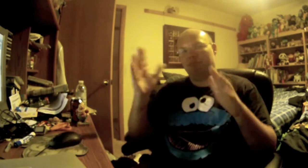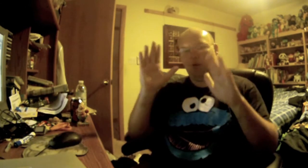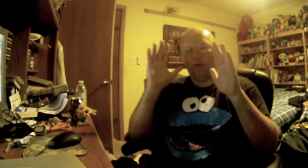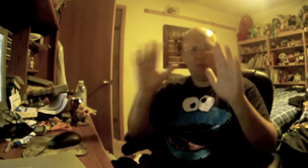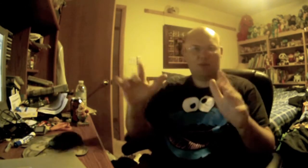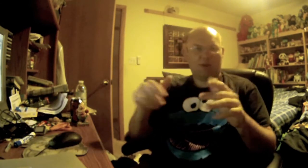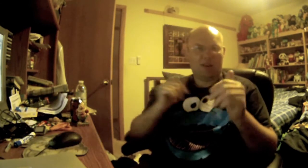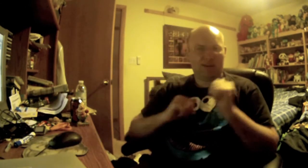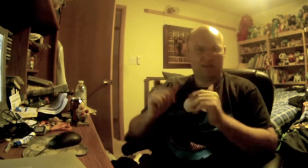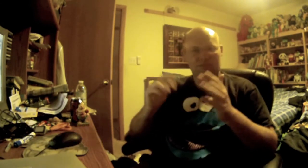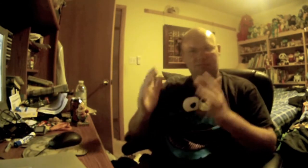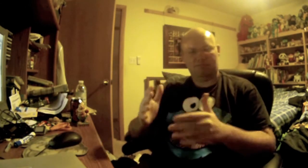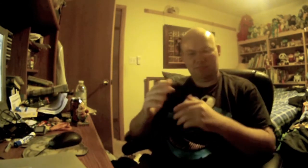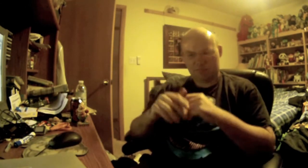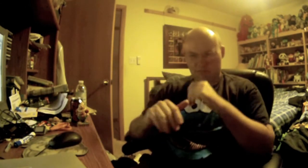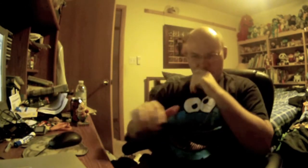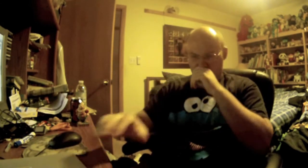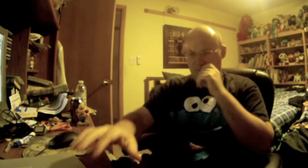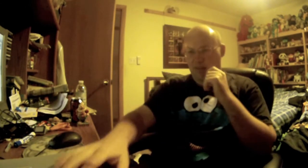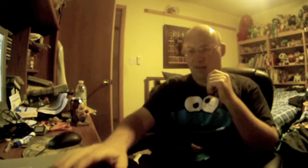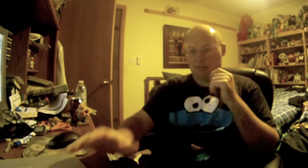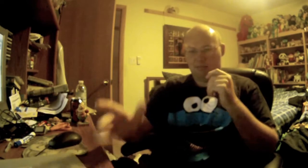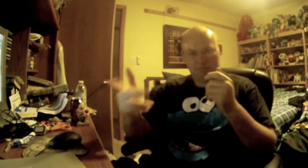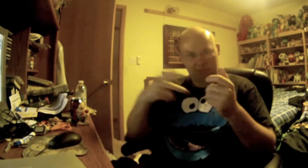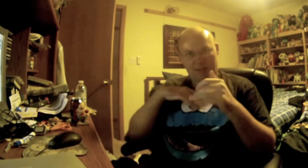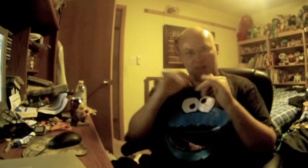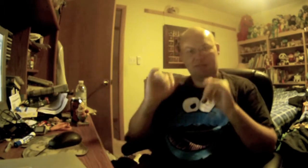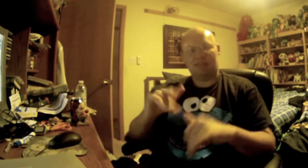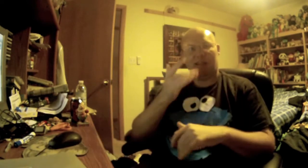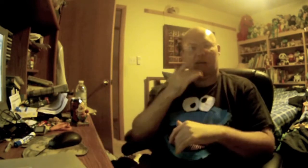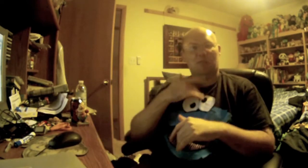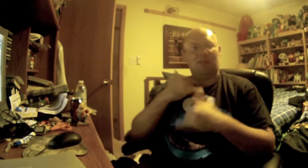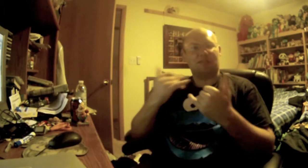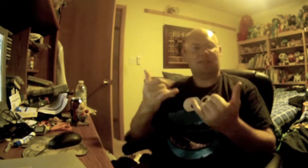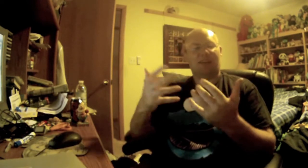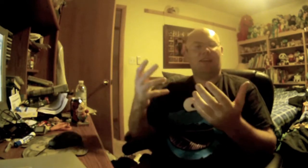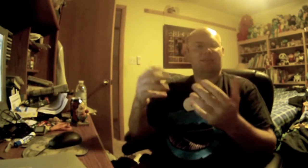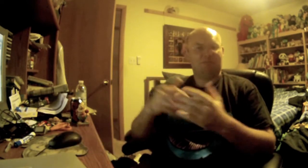They are one of many great actors out there in which they have the same birthday today.